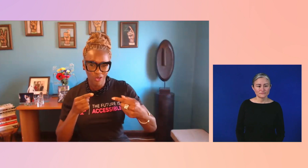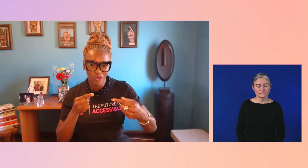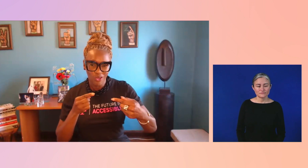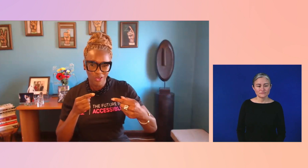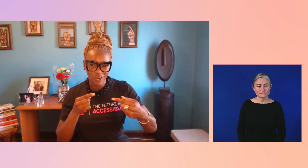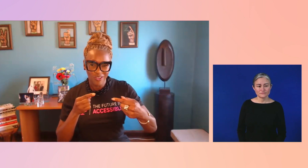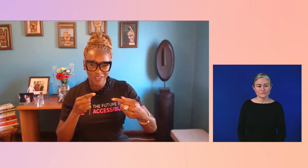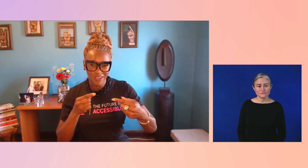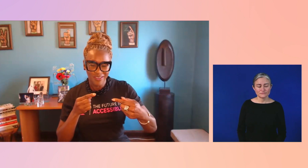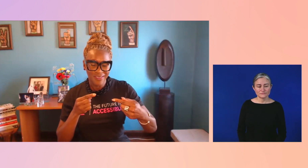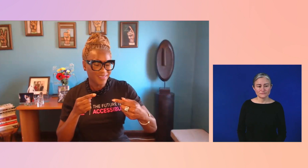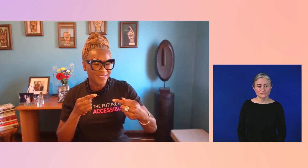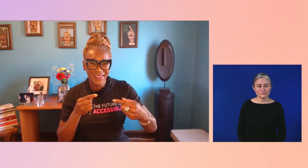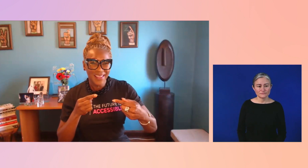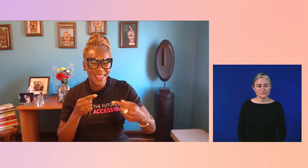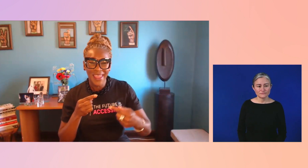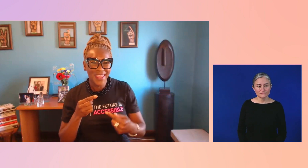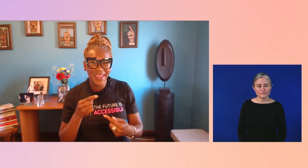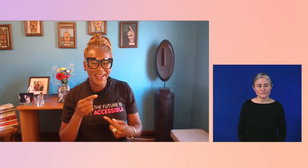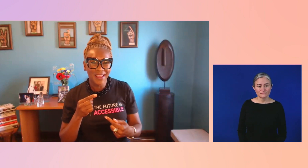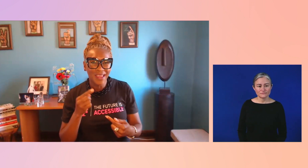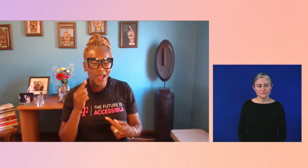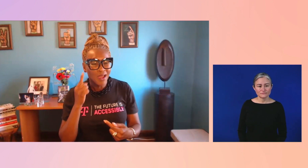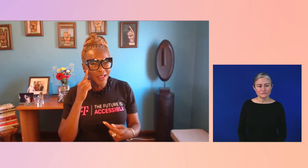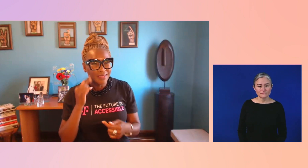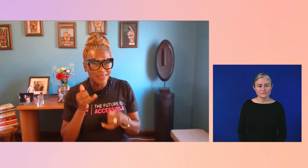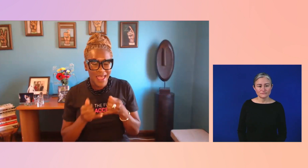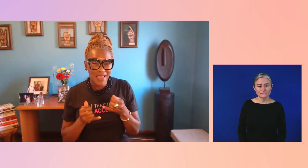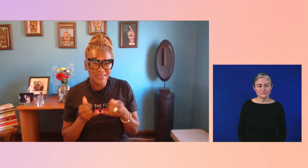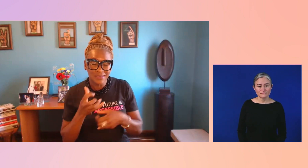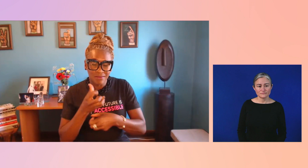and are not having to face these struggles.